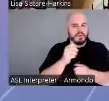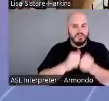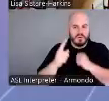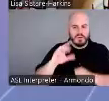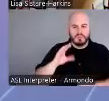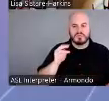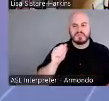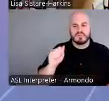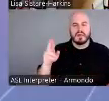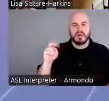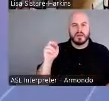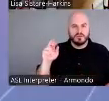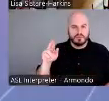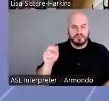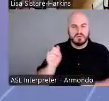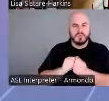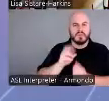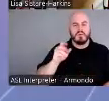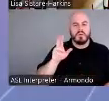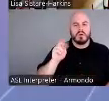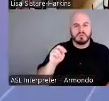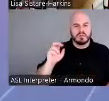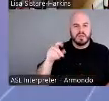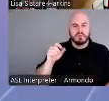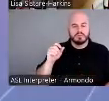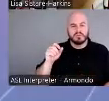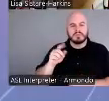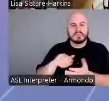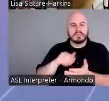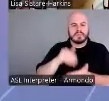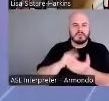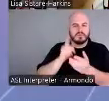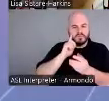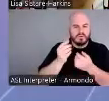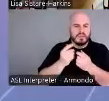I am with Walton Options for Independent Living in Augusta, Georgia.